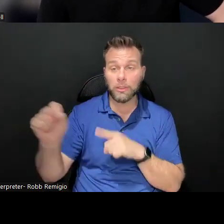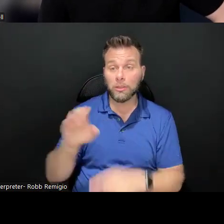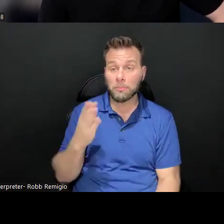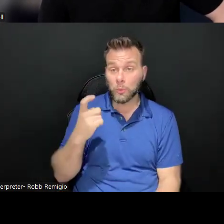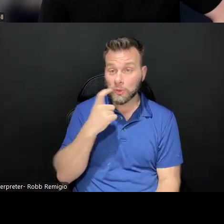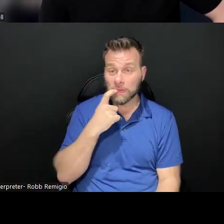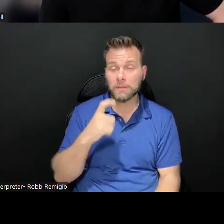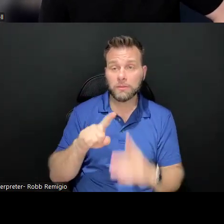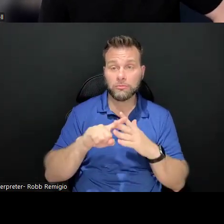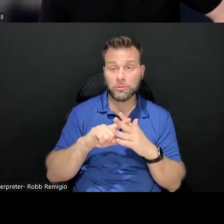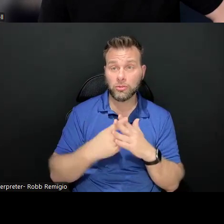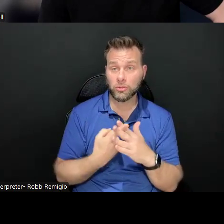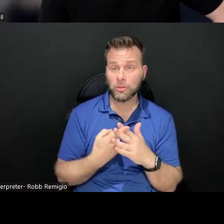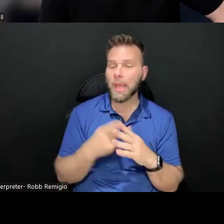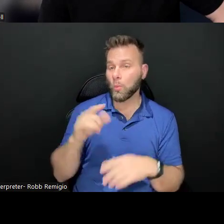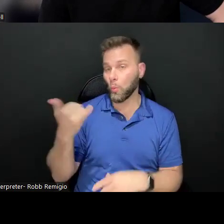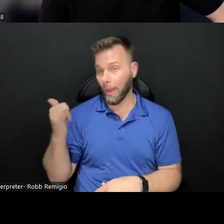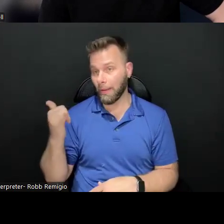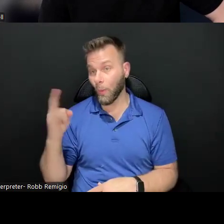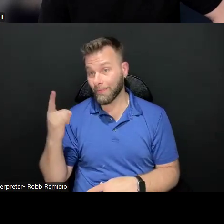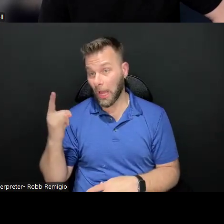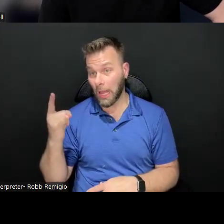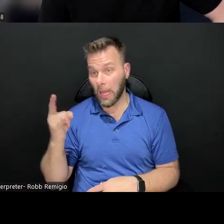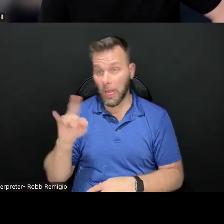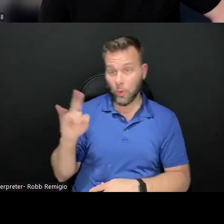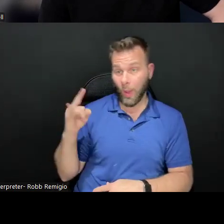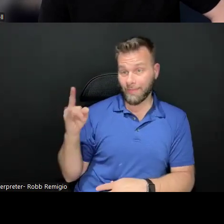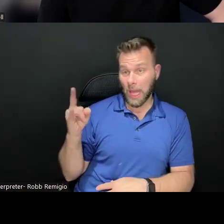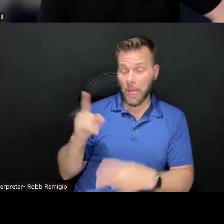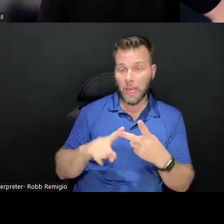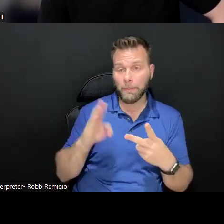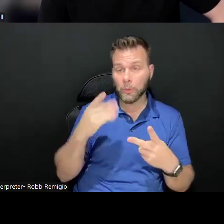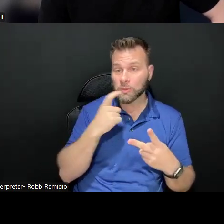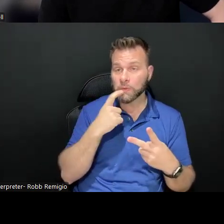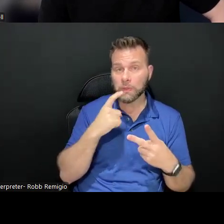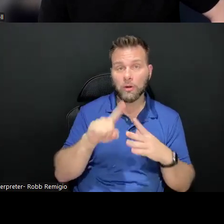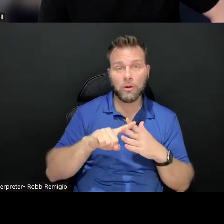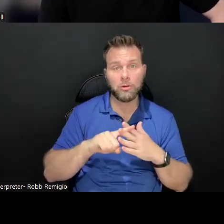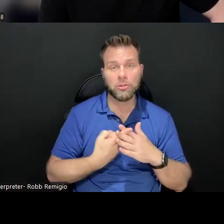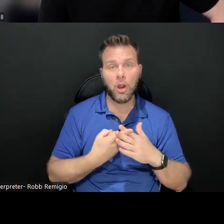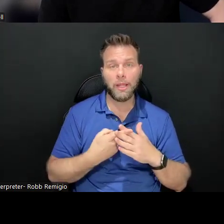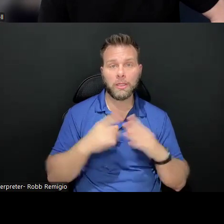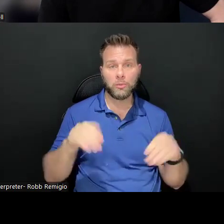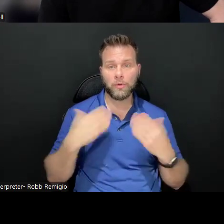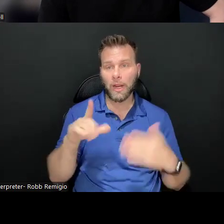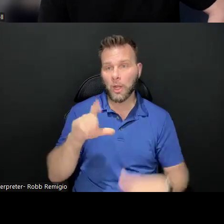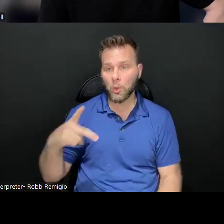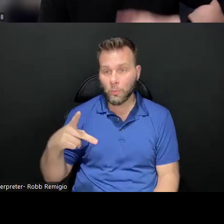Bluetooth for example, is -- Bluetooth and Wi-Fi-based systems are starting to supplant